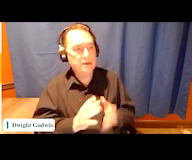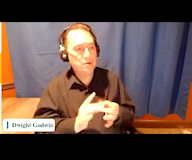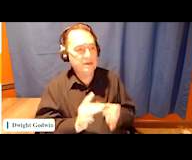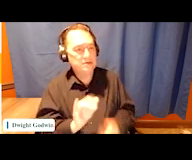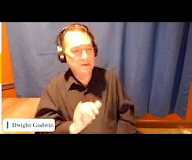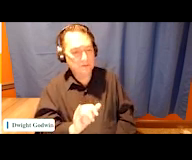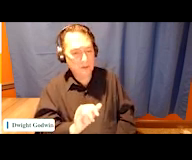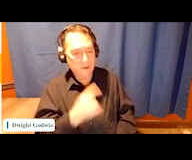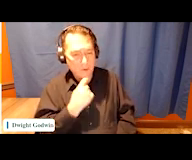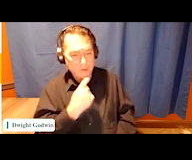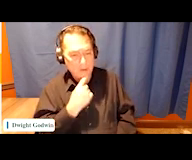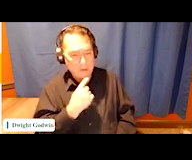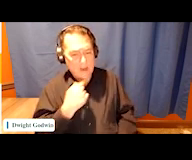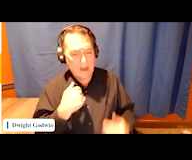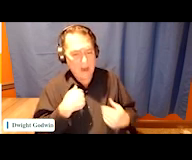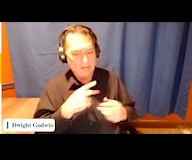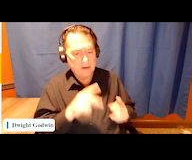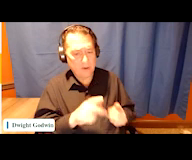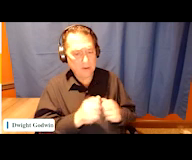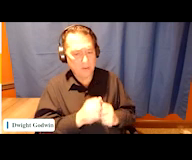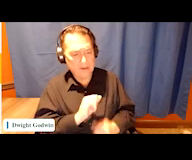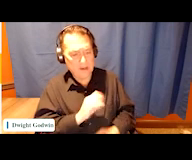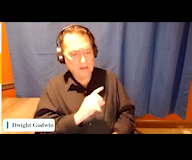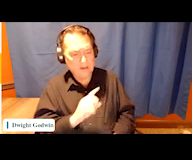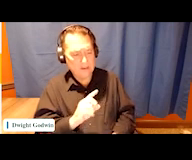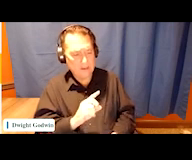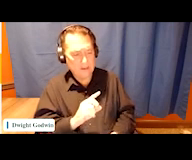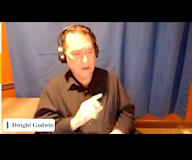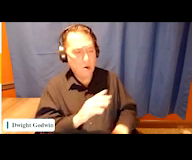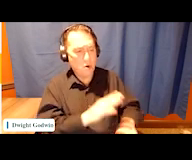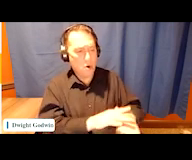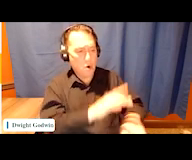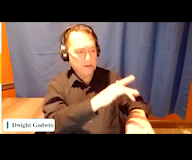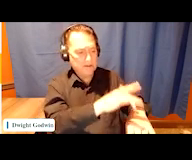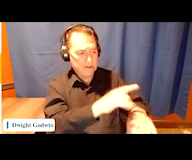you said that having someone with IDD on the scene, like during a crisis situation,